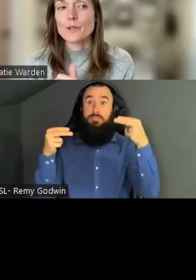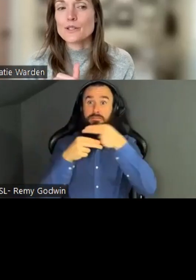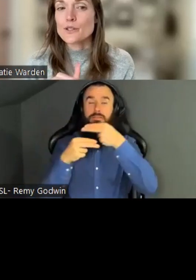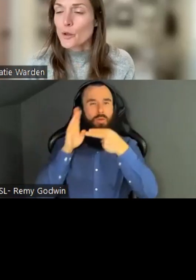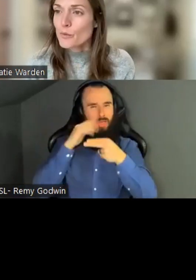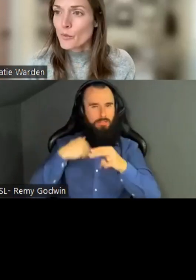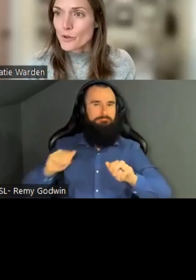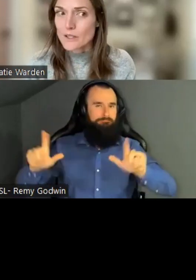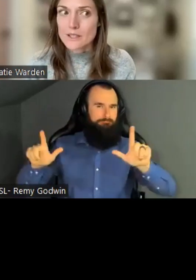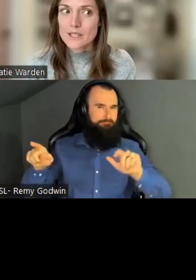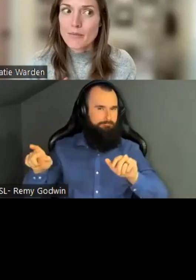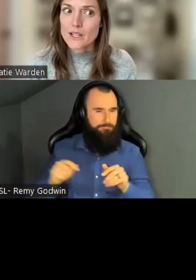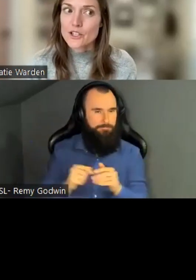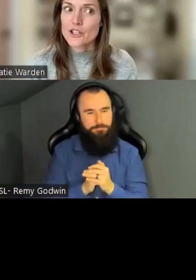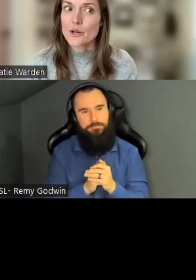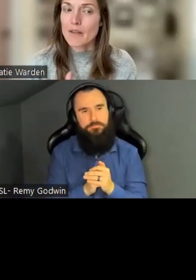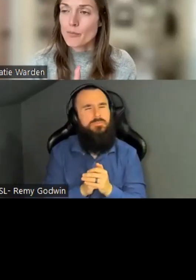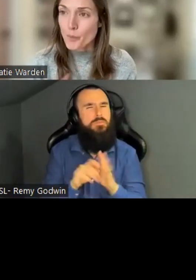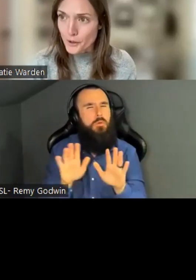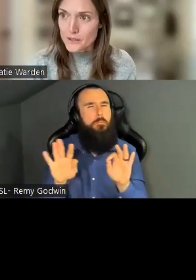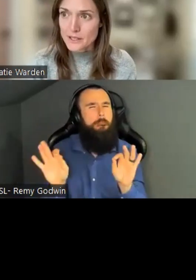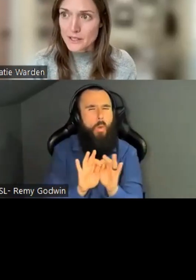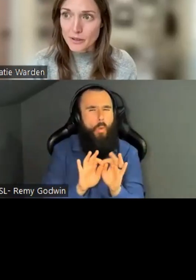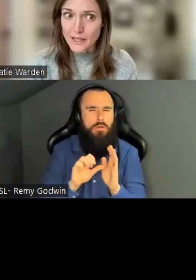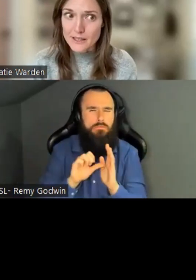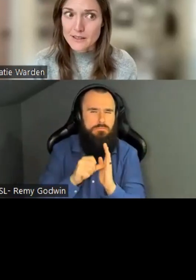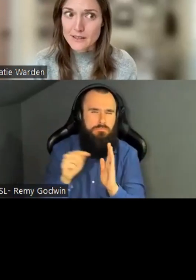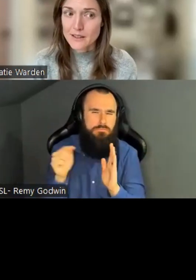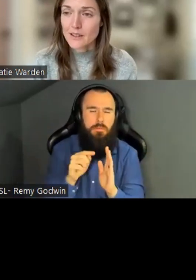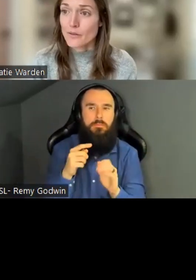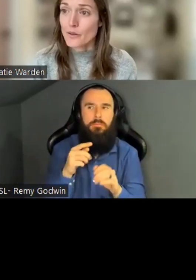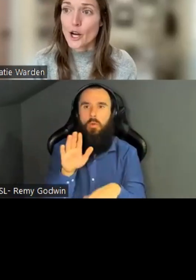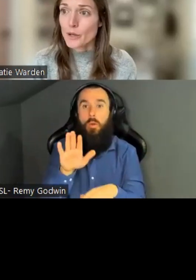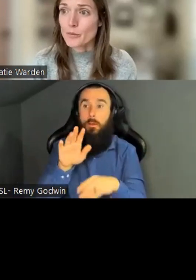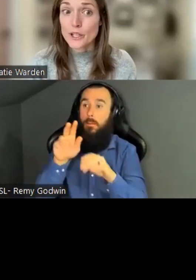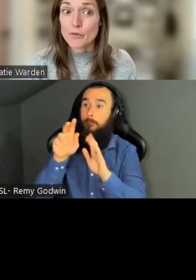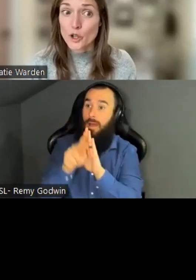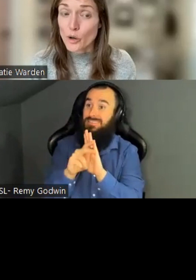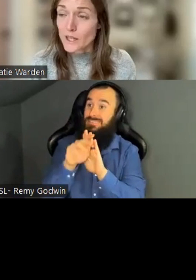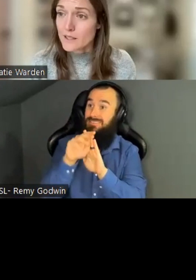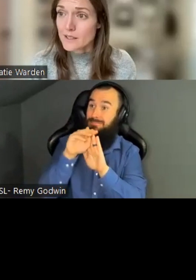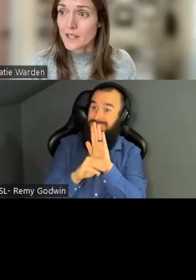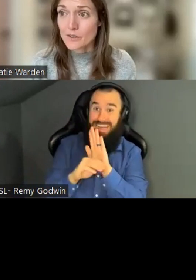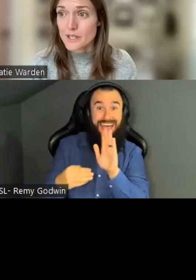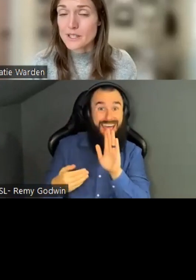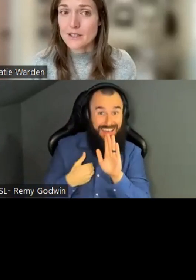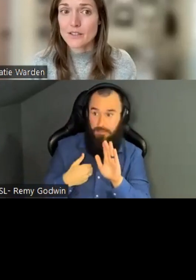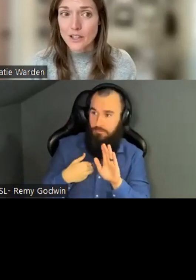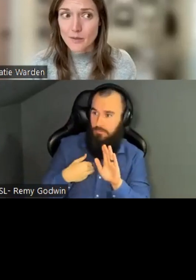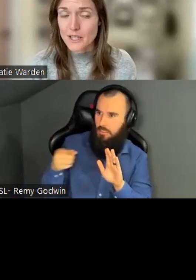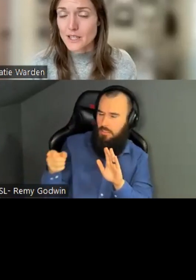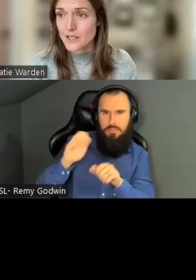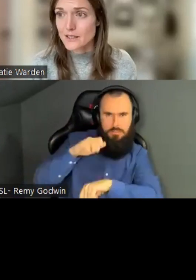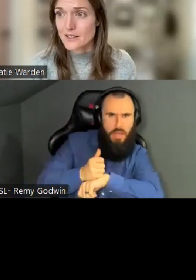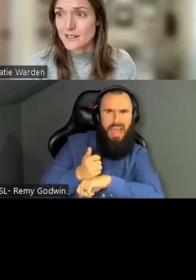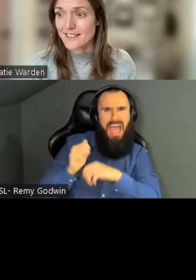but it's so important to make sure you have a policy in place for how people can request and receive accommodations.